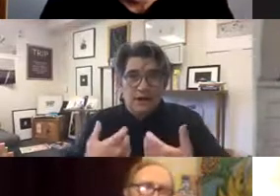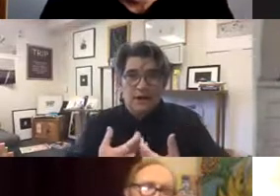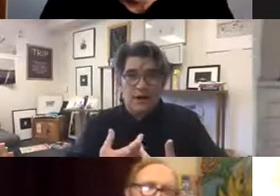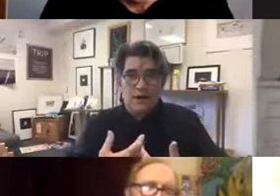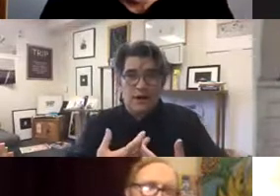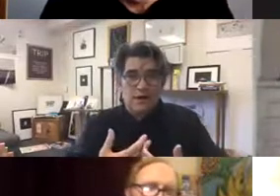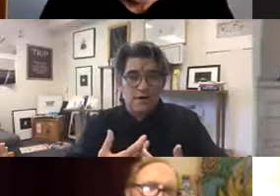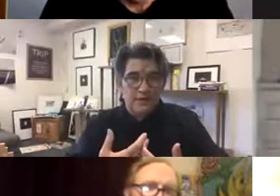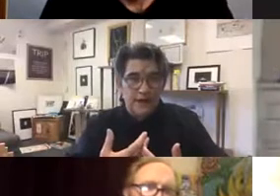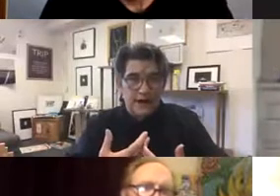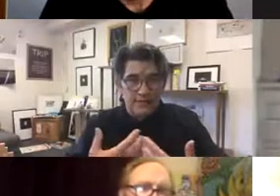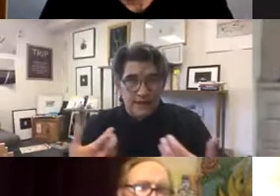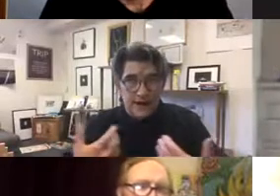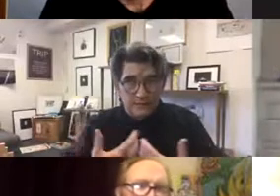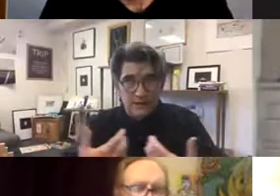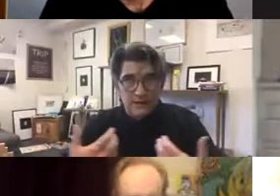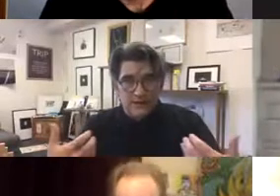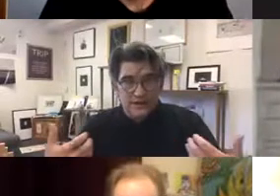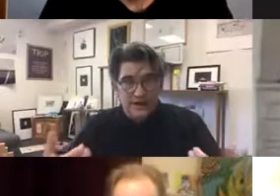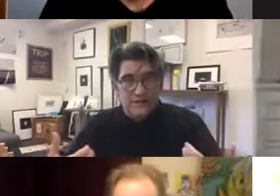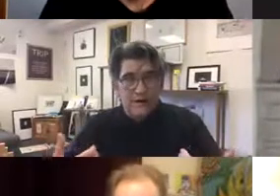our country have absolutely severed